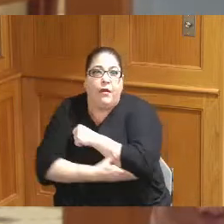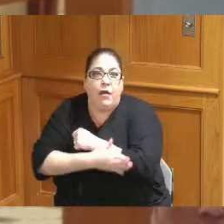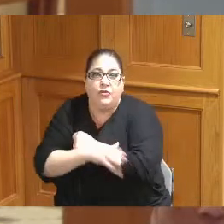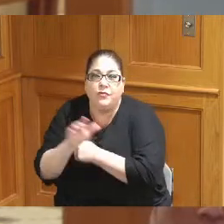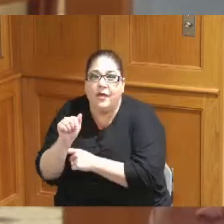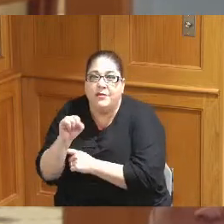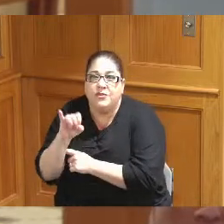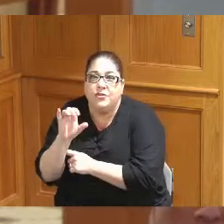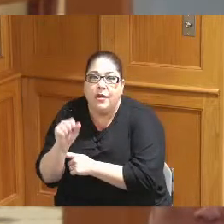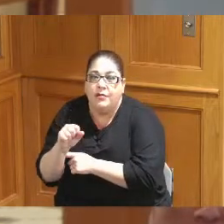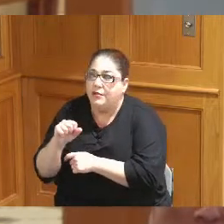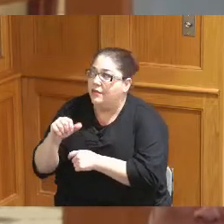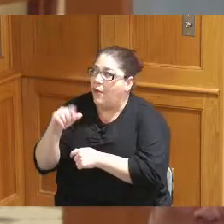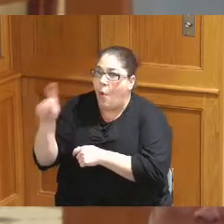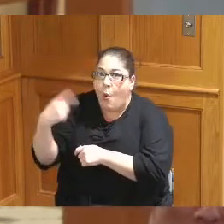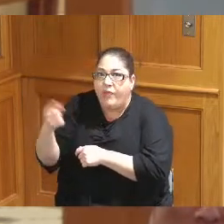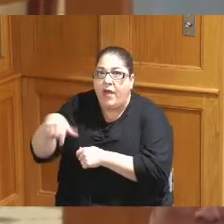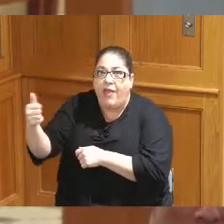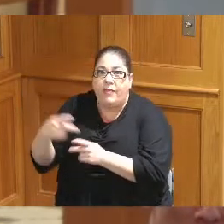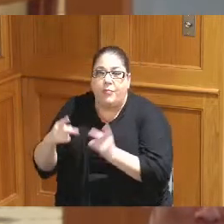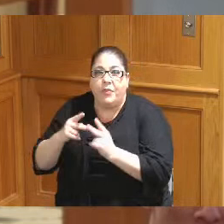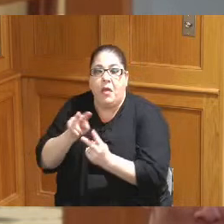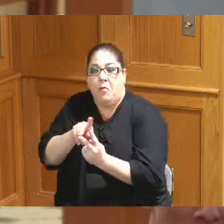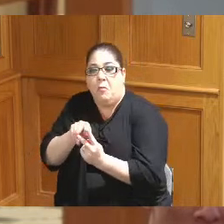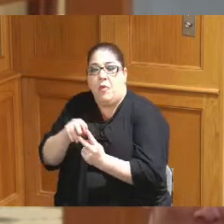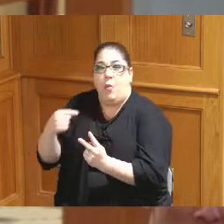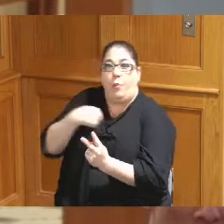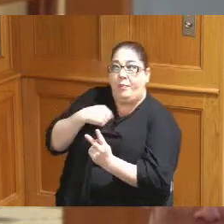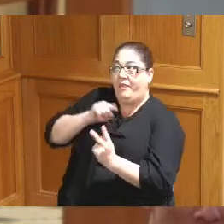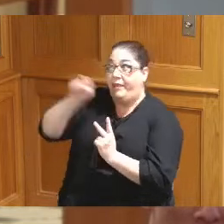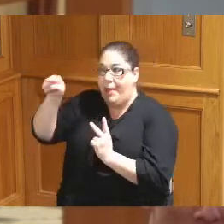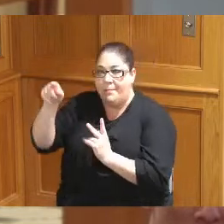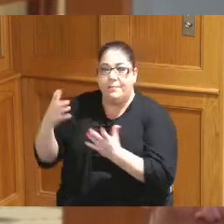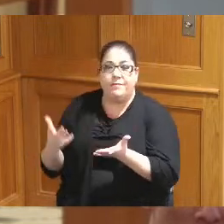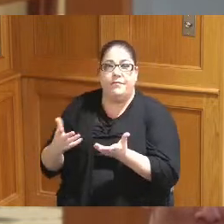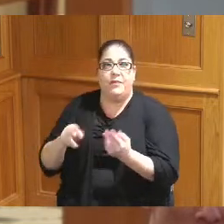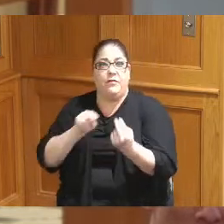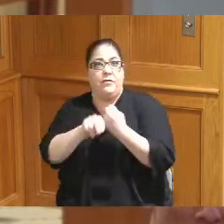already existing infrastructure as far as with the transportation the highways you know the excellent